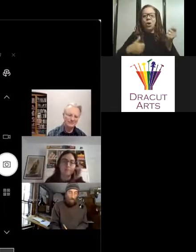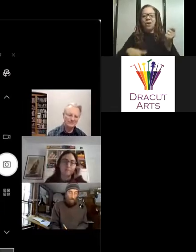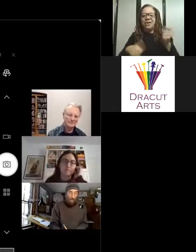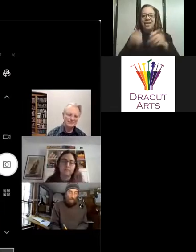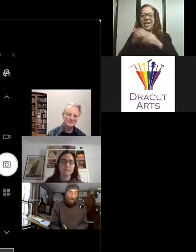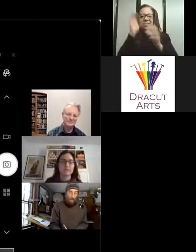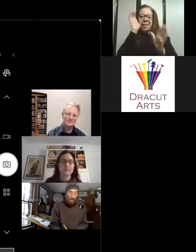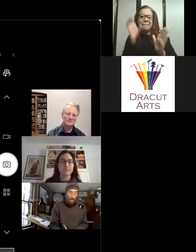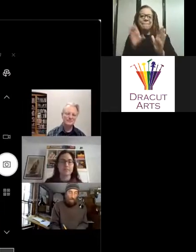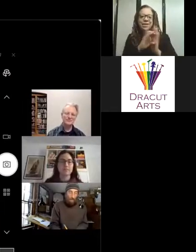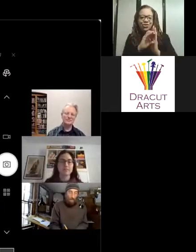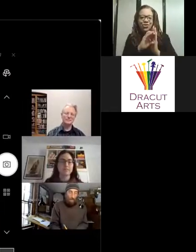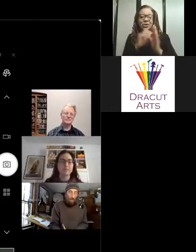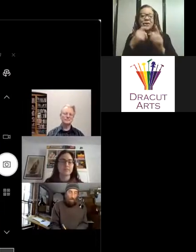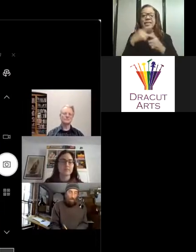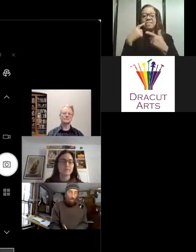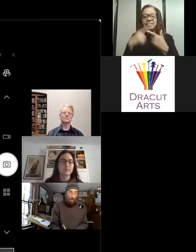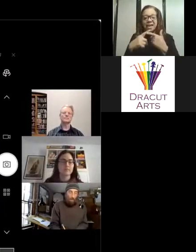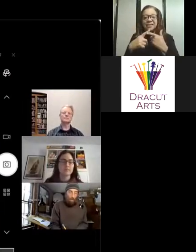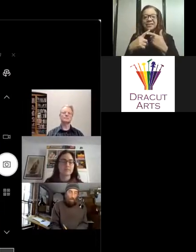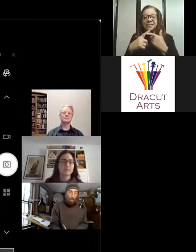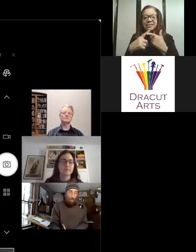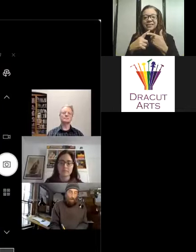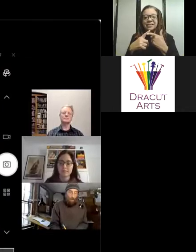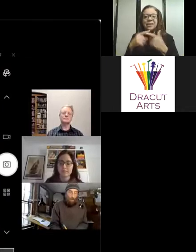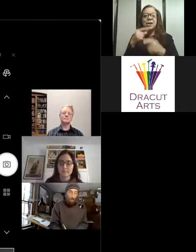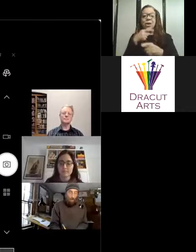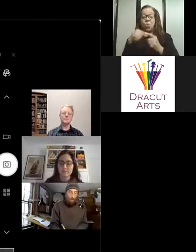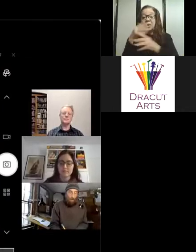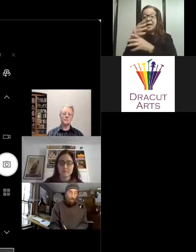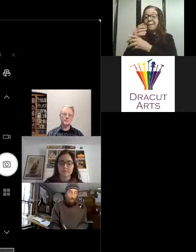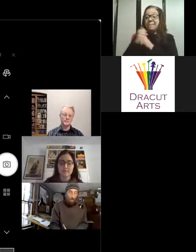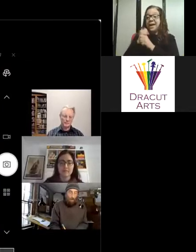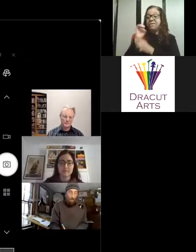and then, uh, when I got back from-- I was in Eastern Europe working on the